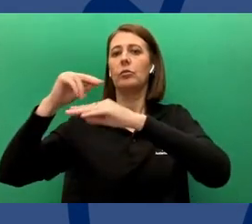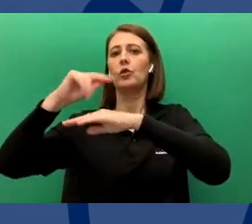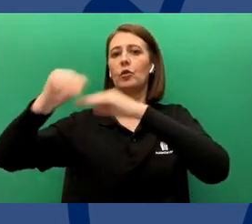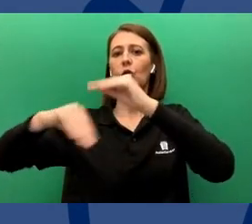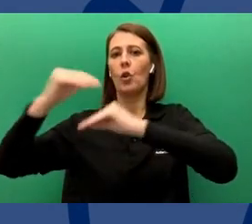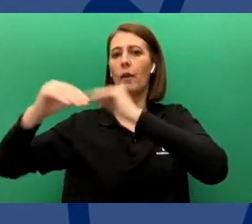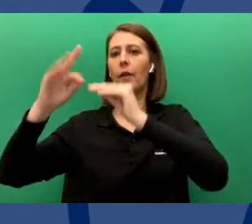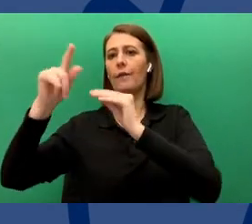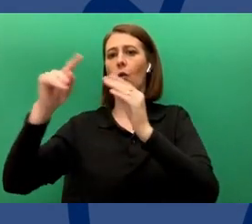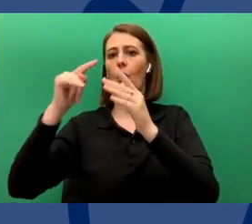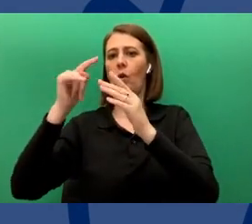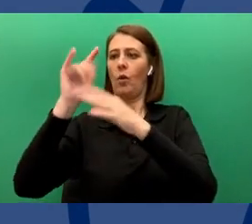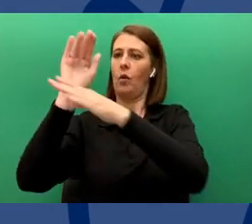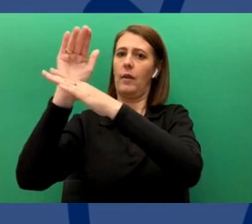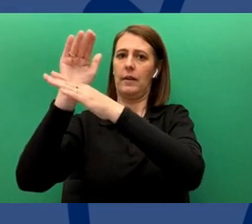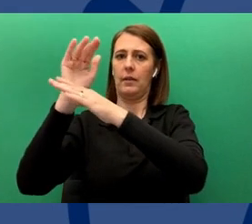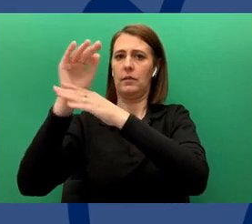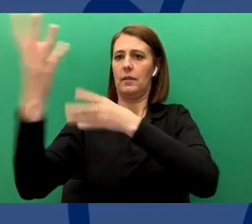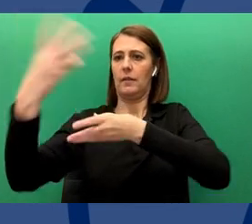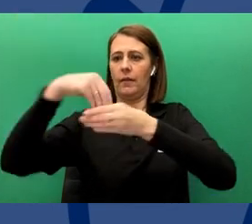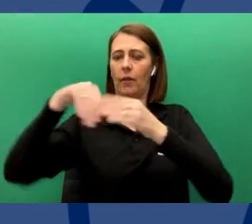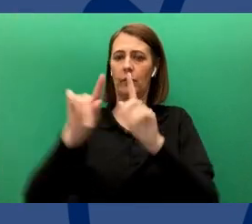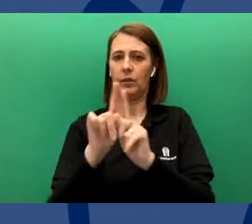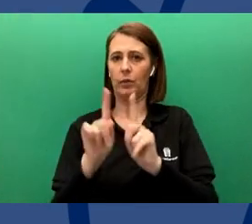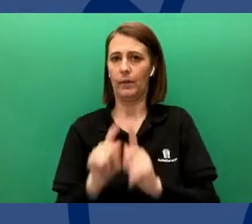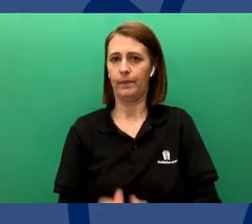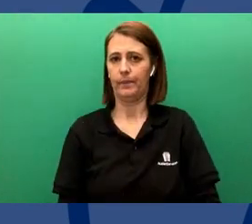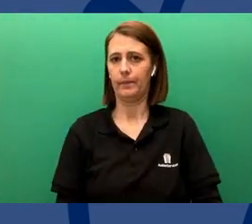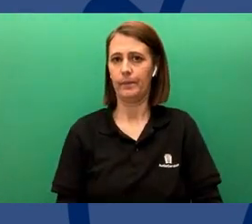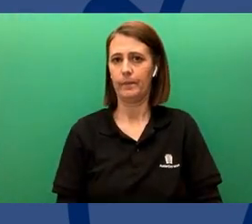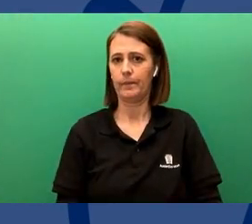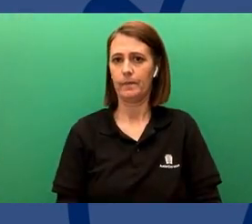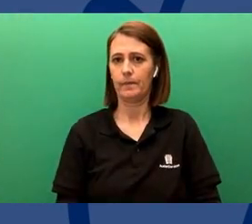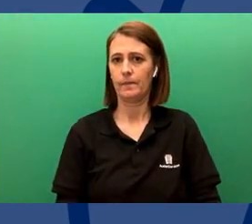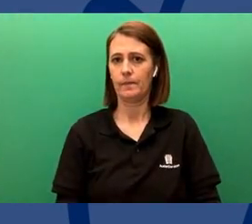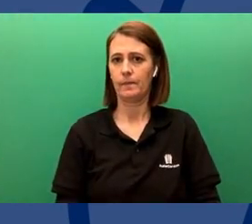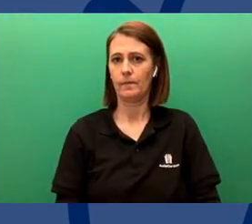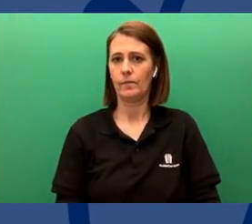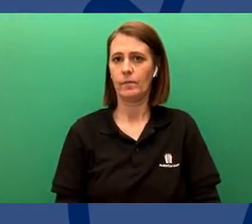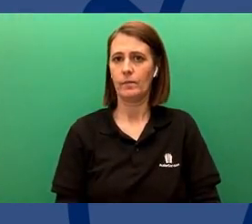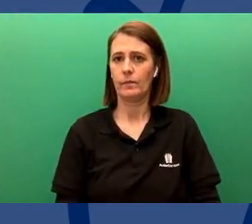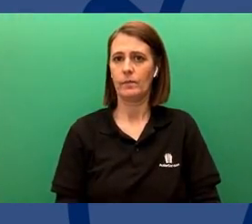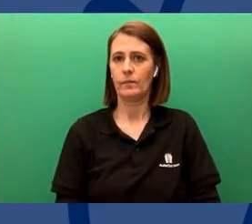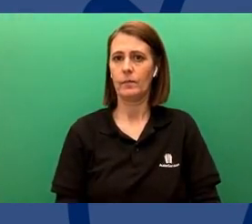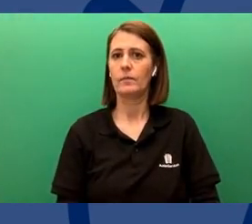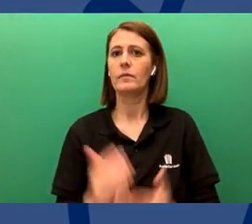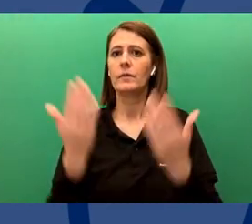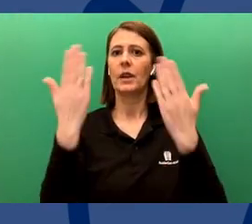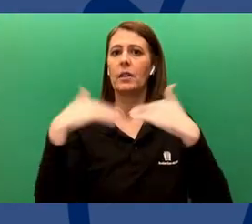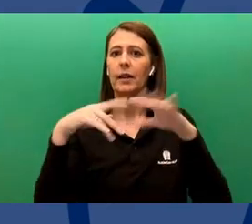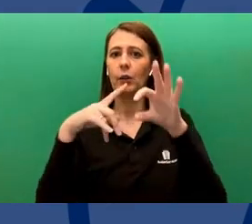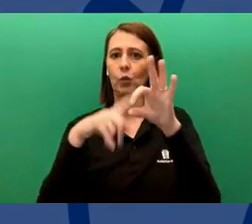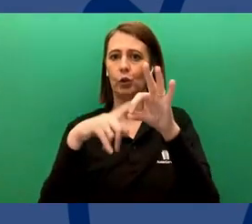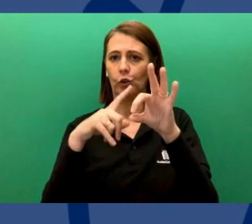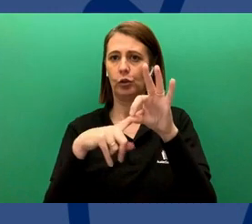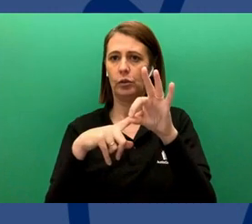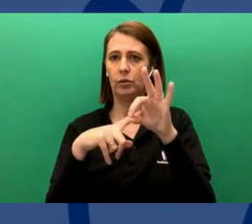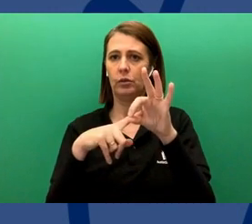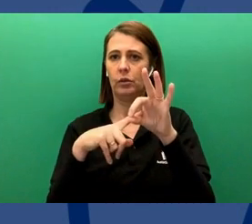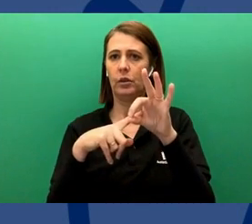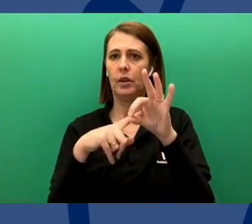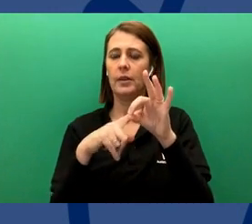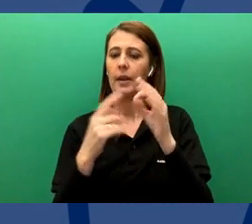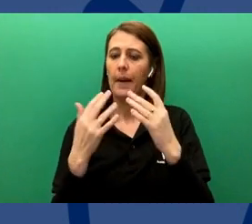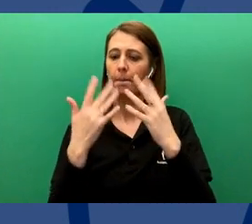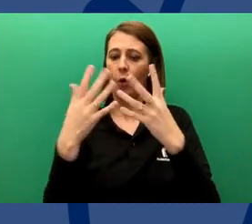Thanks, Michael. The next question is around multiple businesses operating under a single